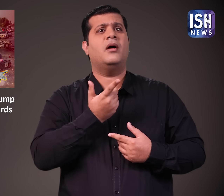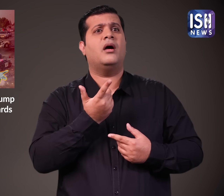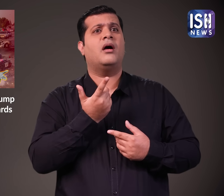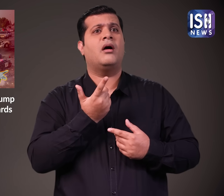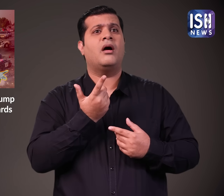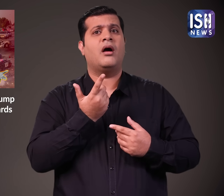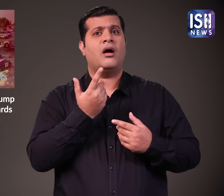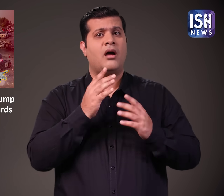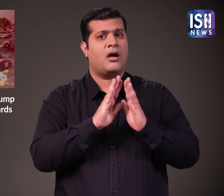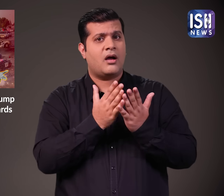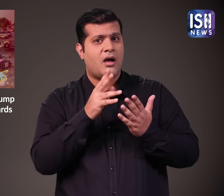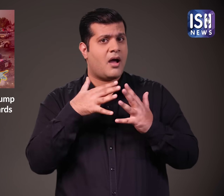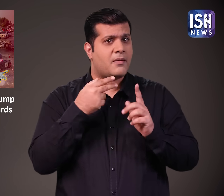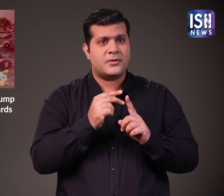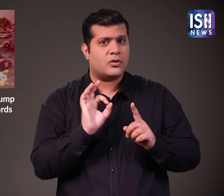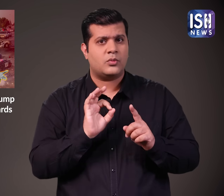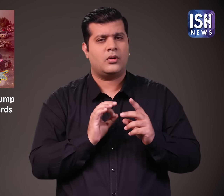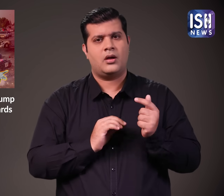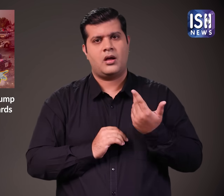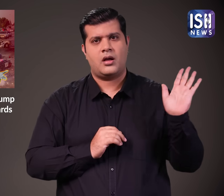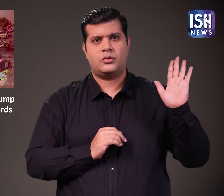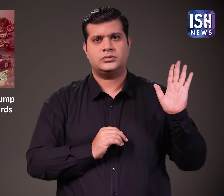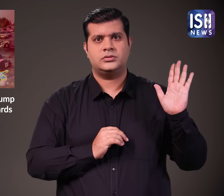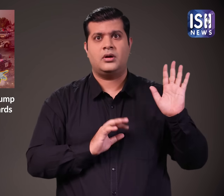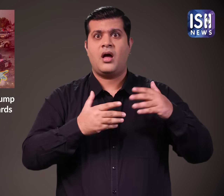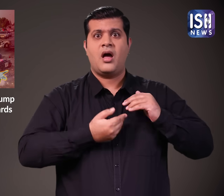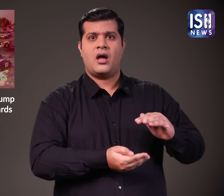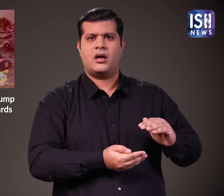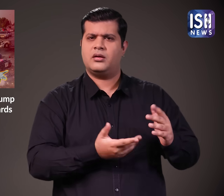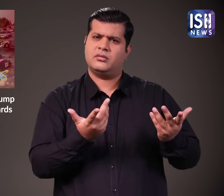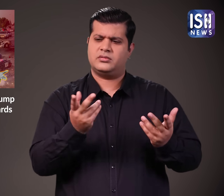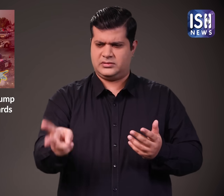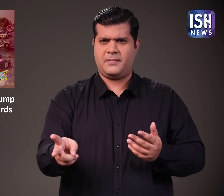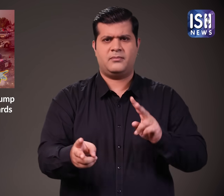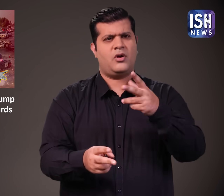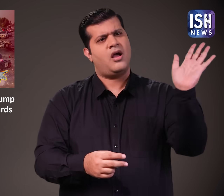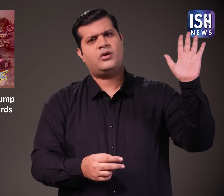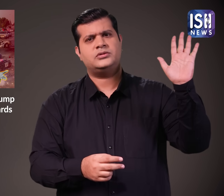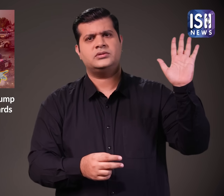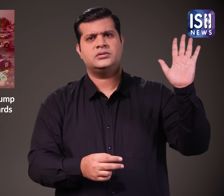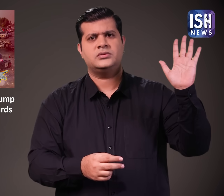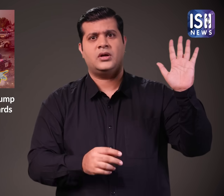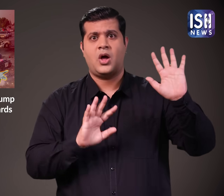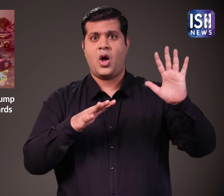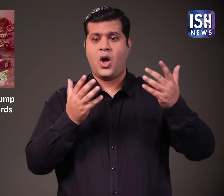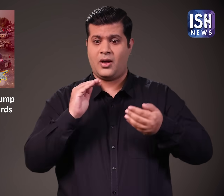however, their parents who are illegal immigrants will be deported. Their American children can stay, but the parents face deportation.